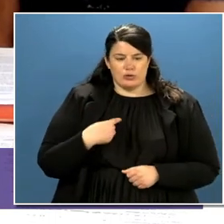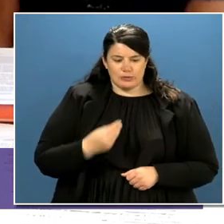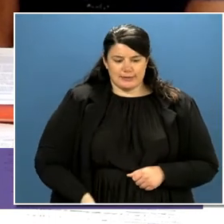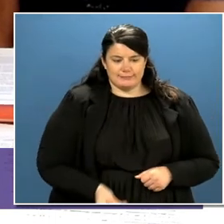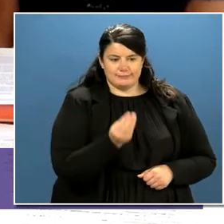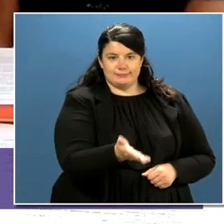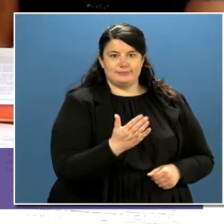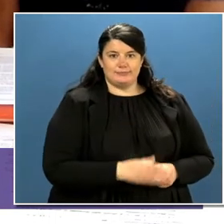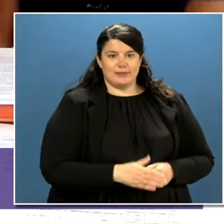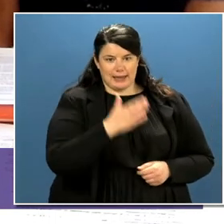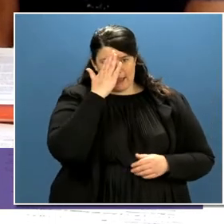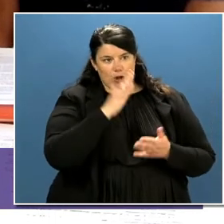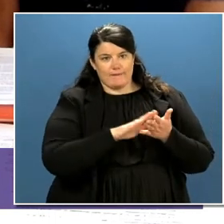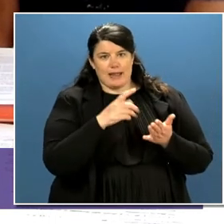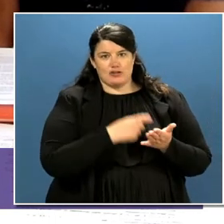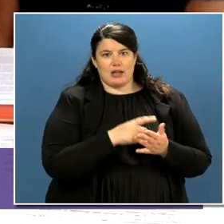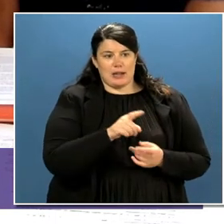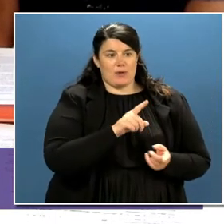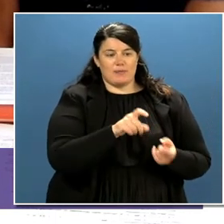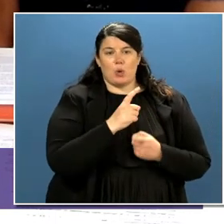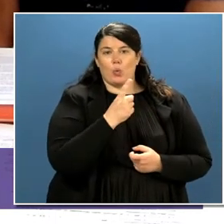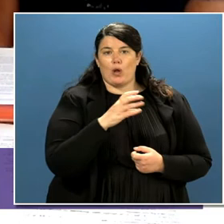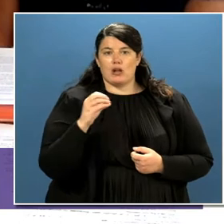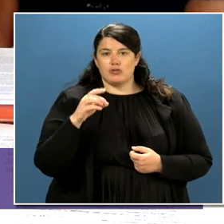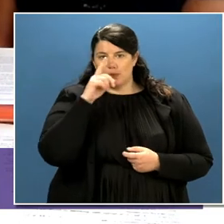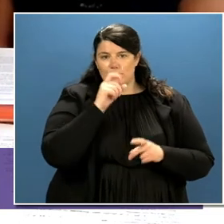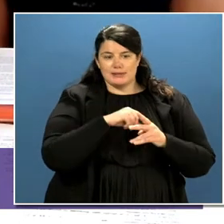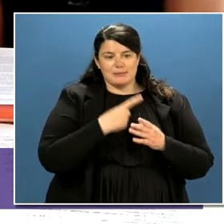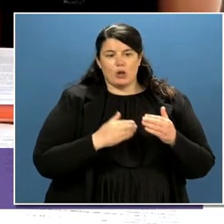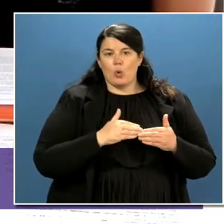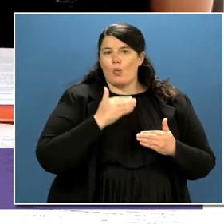Head of HR, you are now going to employ 100 people with disability over the next three years".